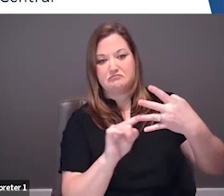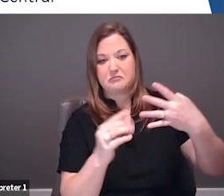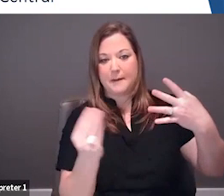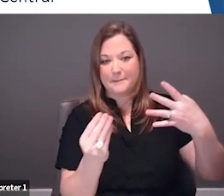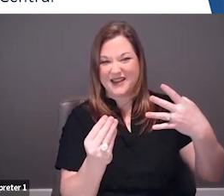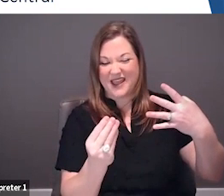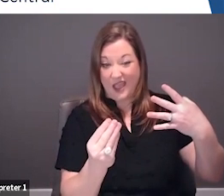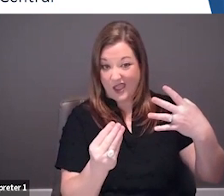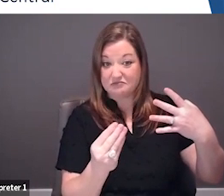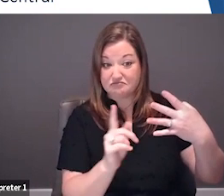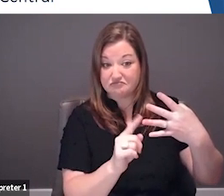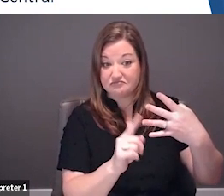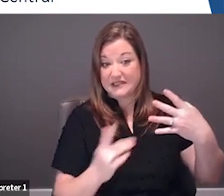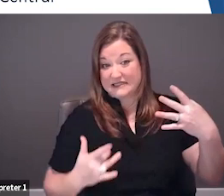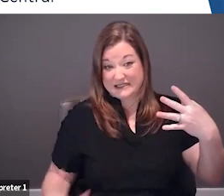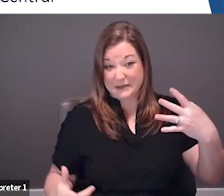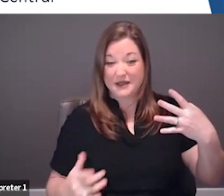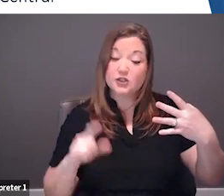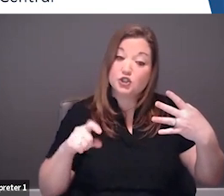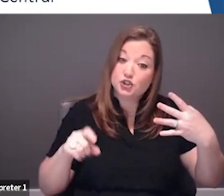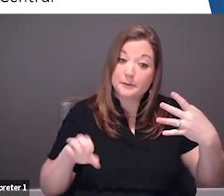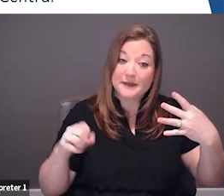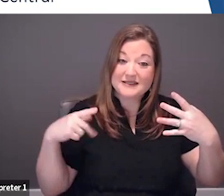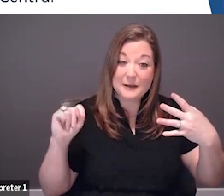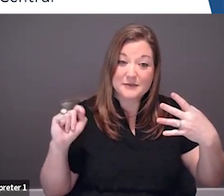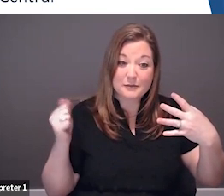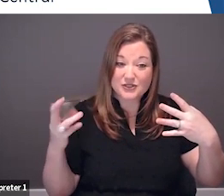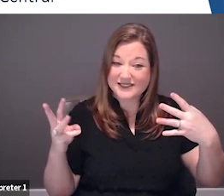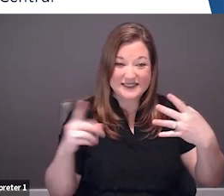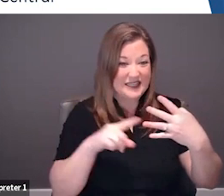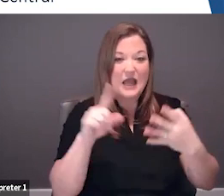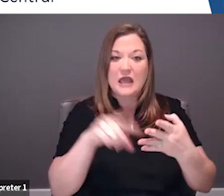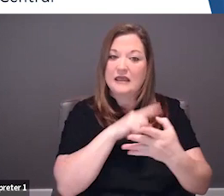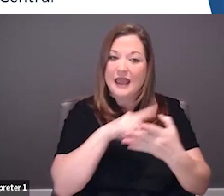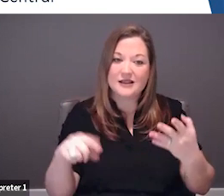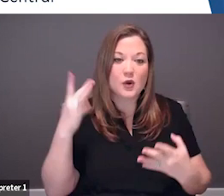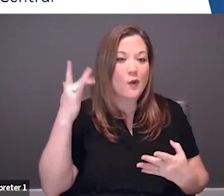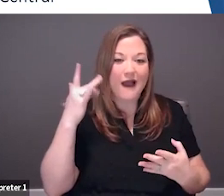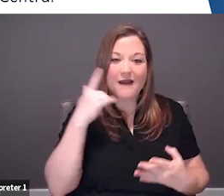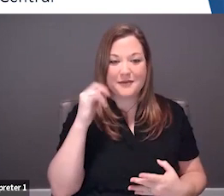that would be on September 16th at 7:00 PM is canceled, because that is the week of WordCamp US.